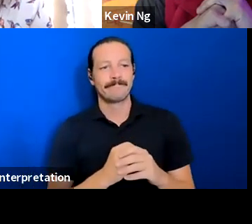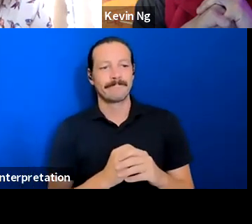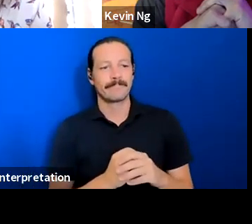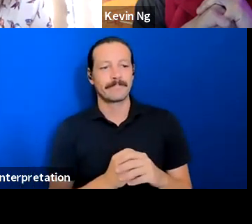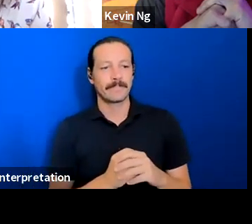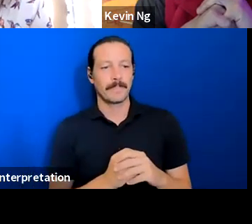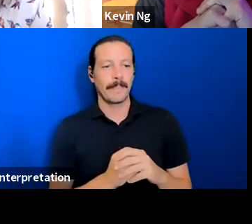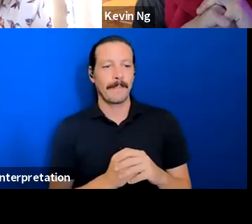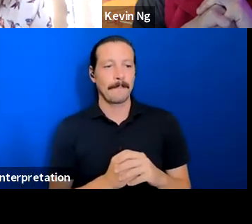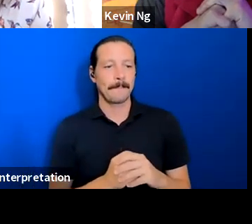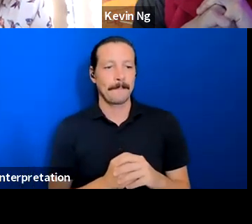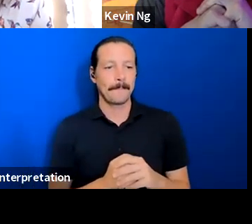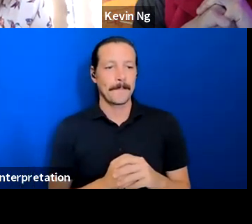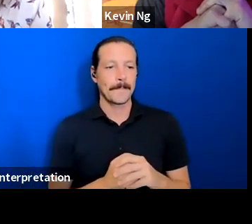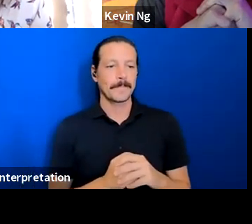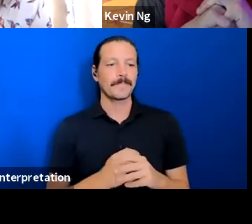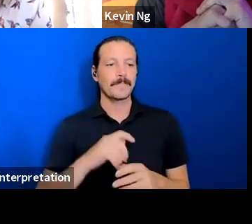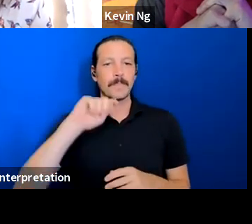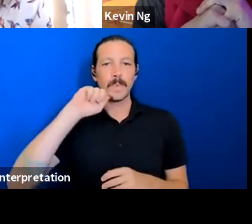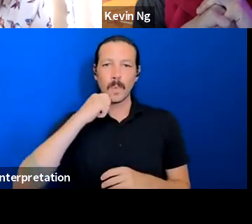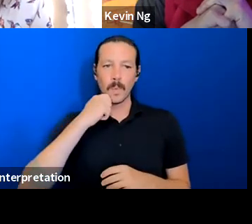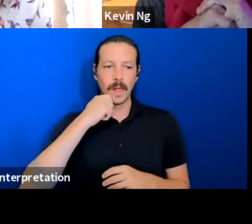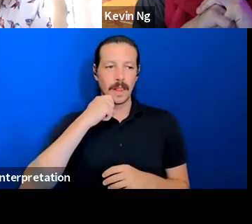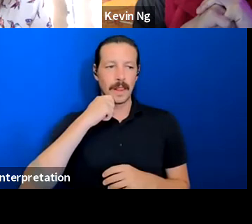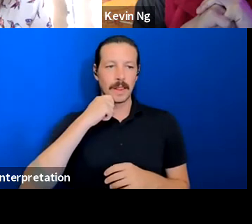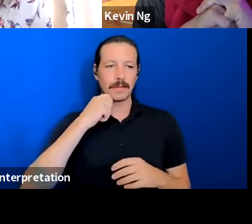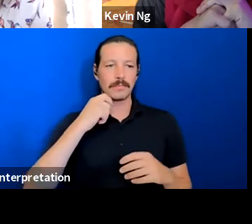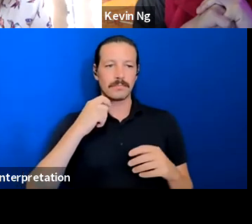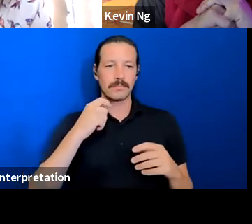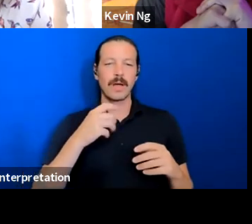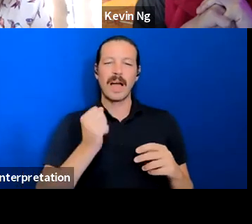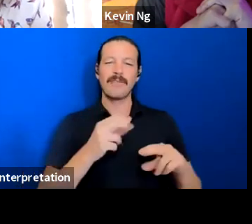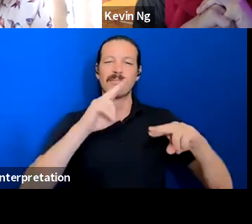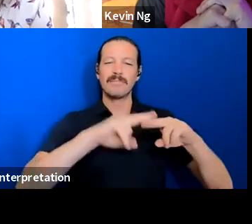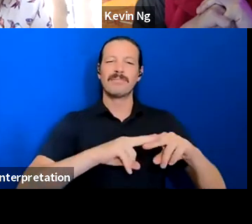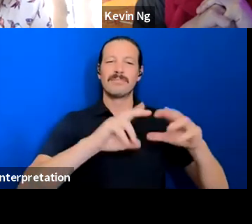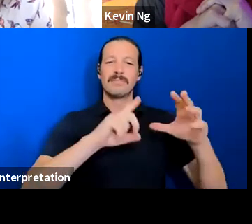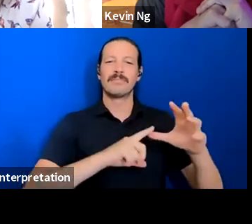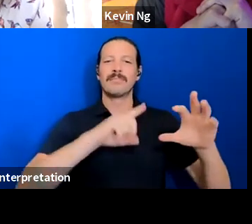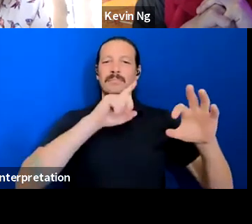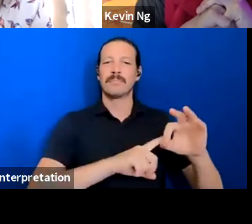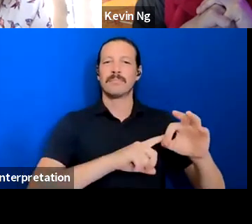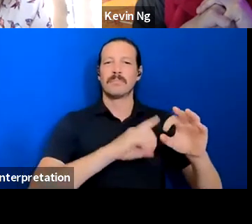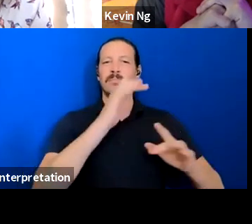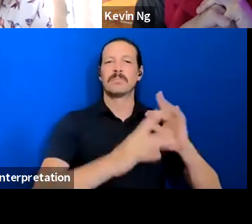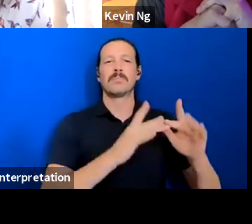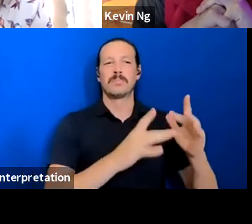we will update our frequently asked questions with the questions that we have answered, I can see there's a good 27 or so that have been in there